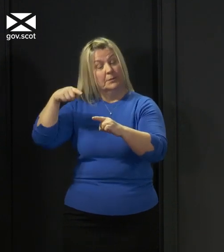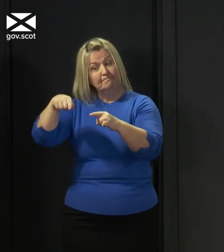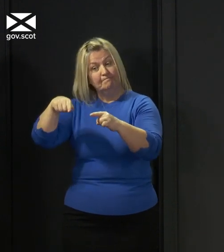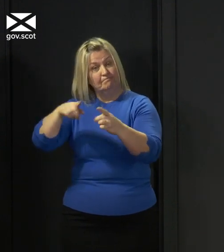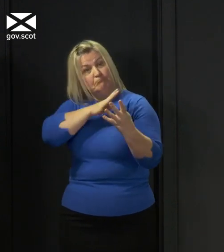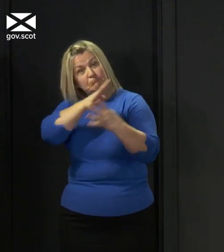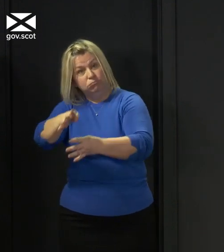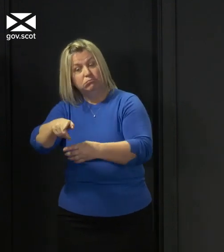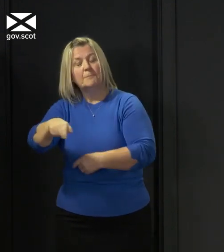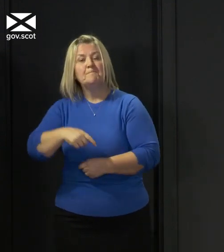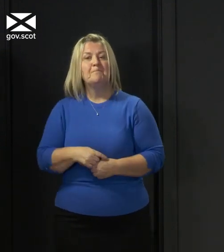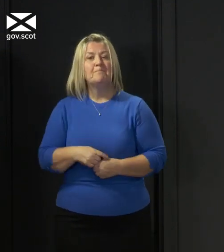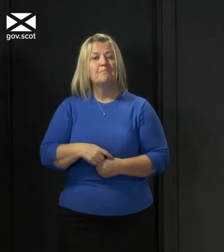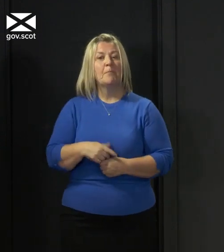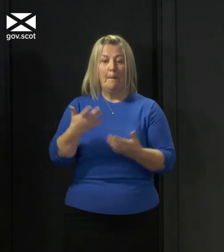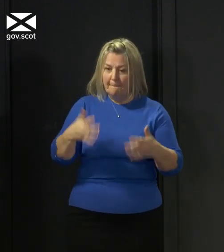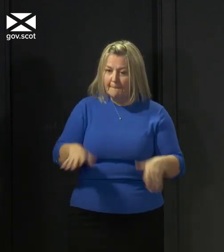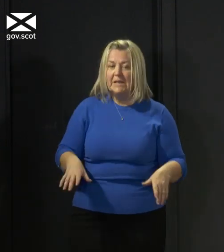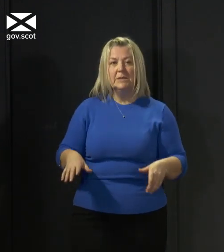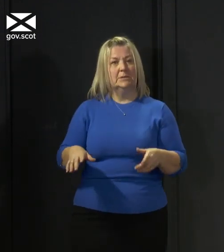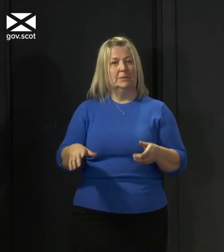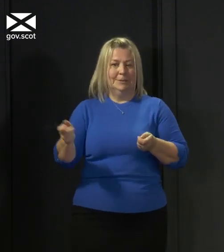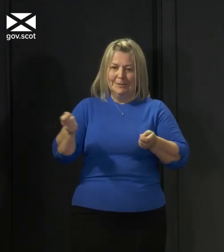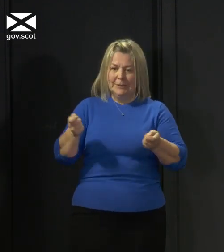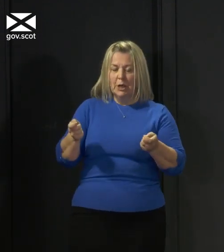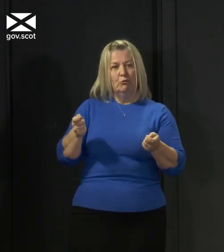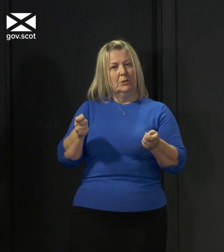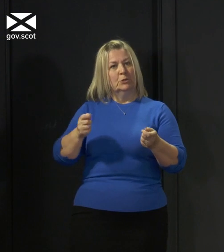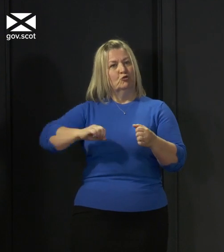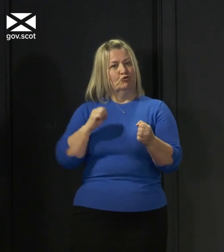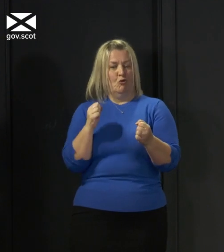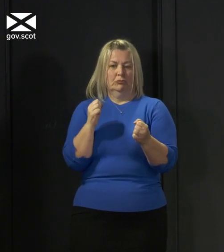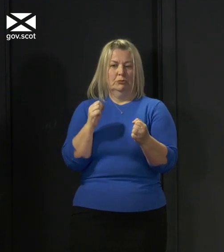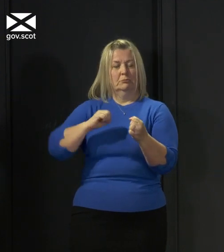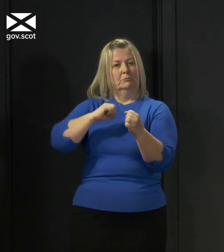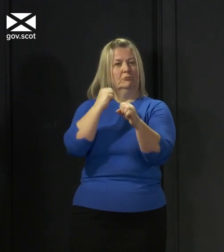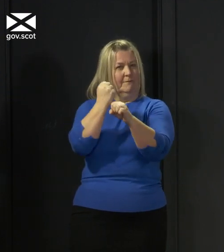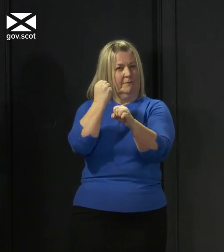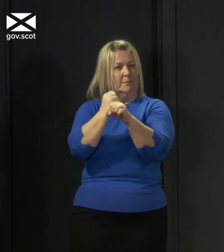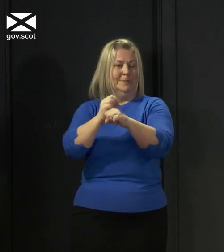chairing Scottish government resilience meetings since I think the 28th or the